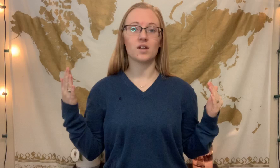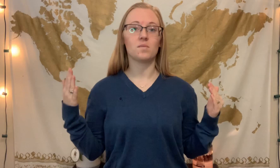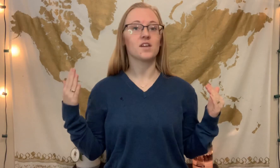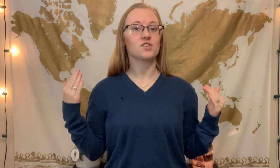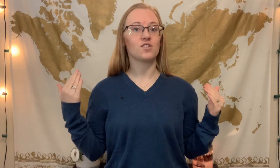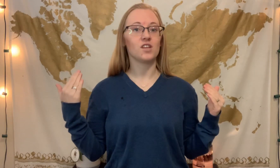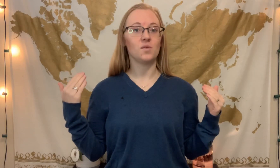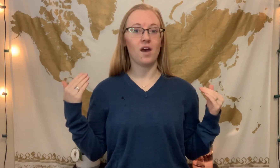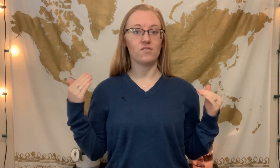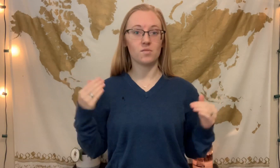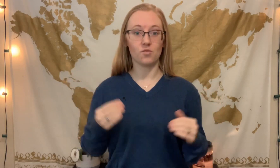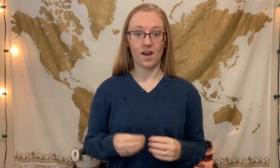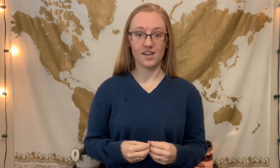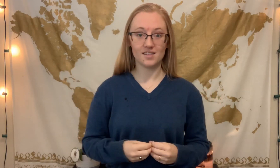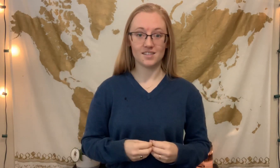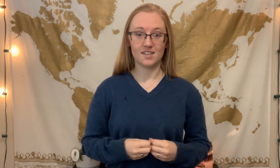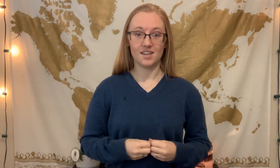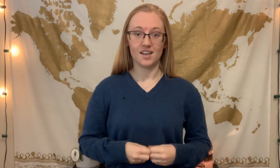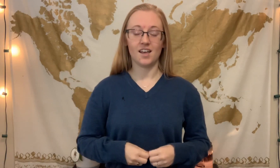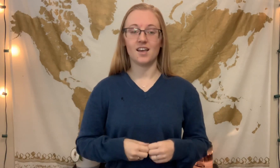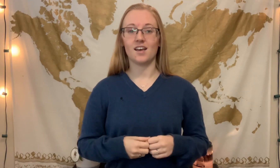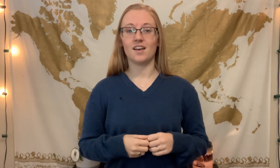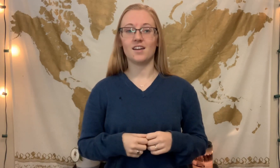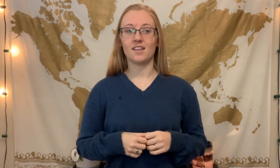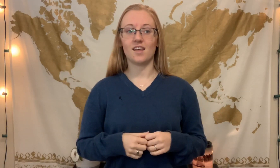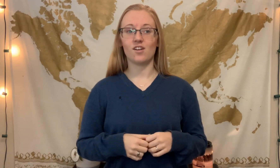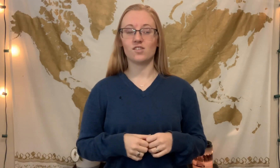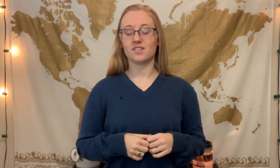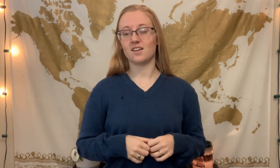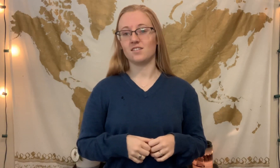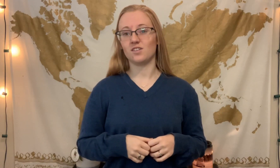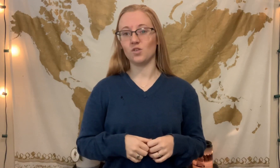going to make sure that you have them right and they are the signs that you